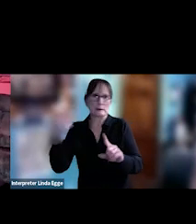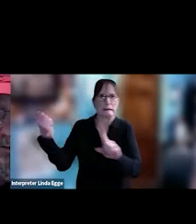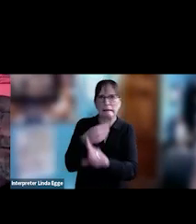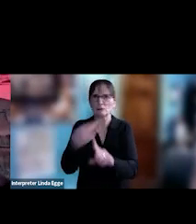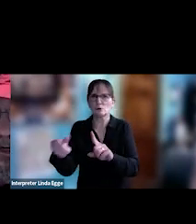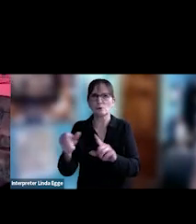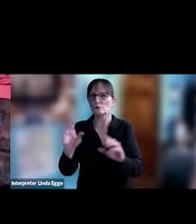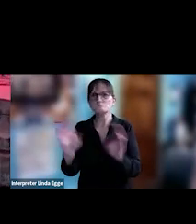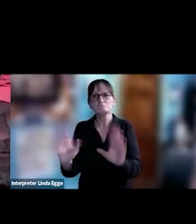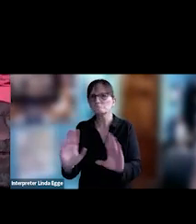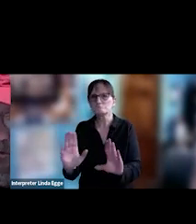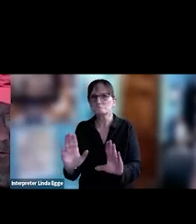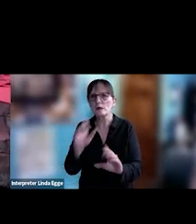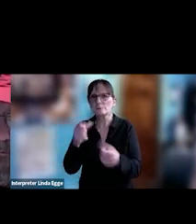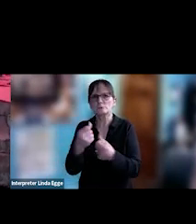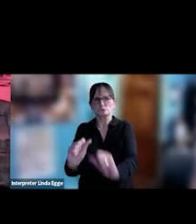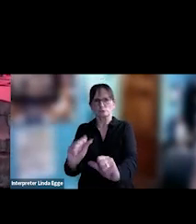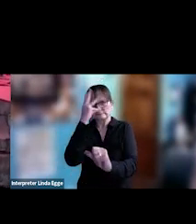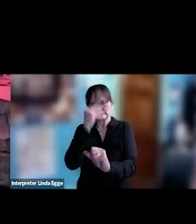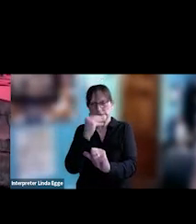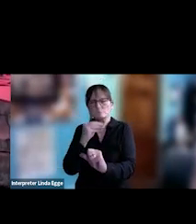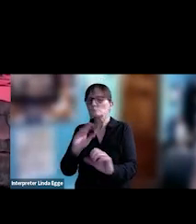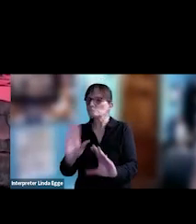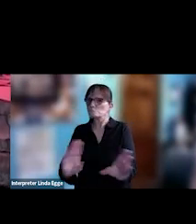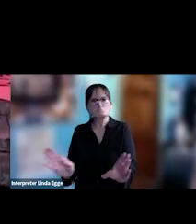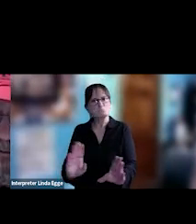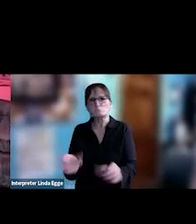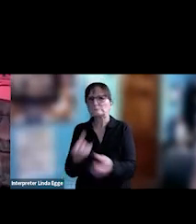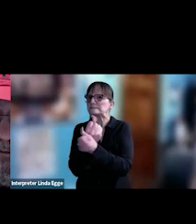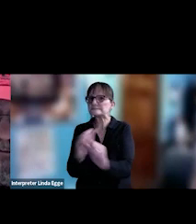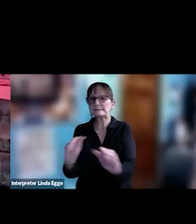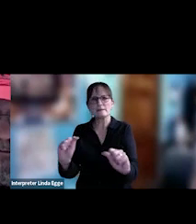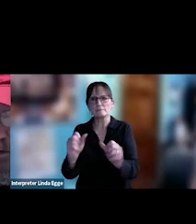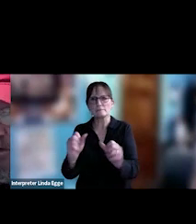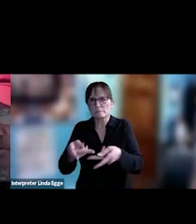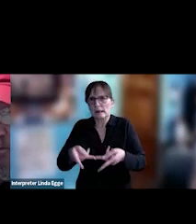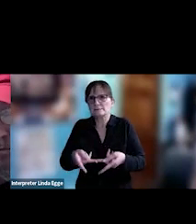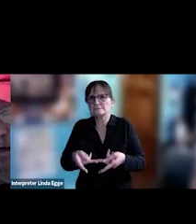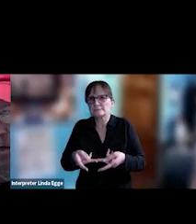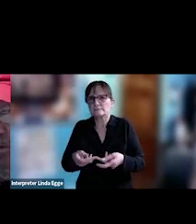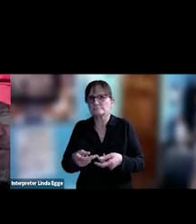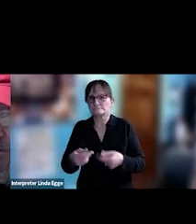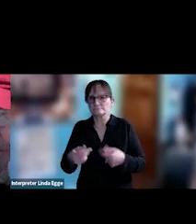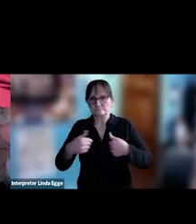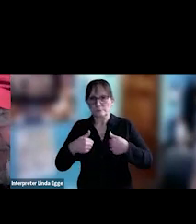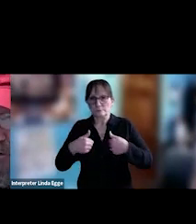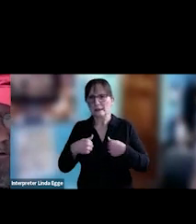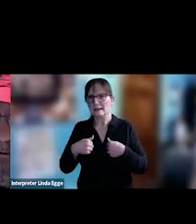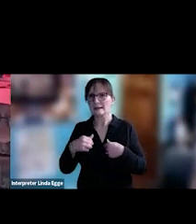just called, you trying to sleep. And, you know, to me, it's a mansion.